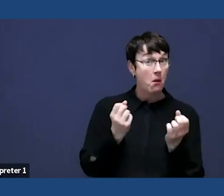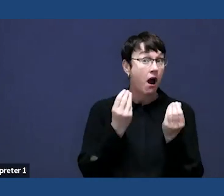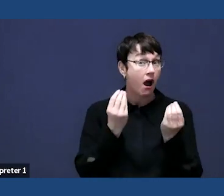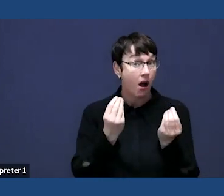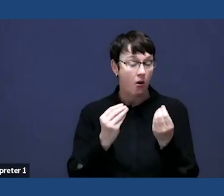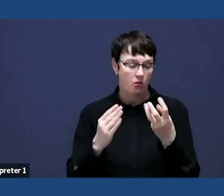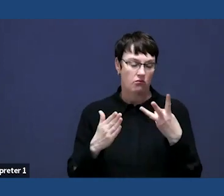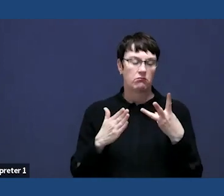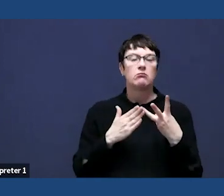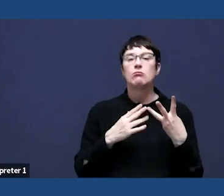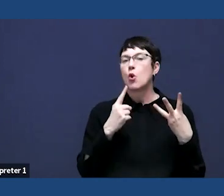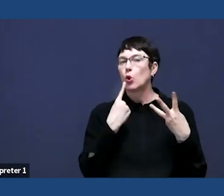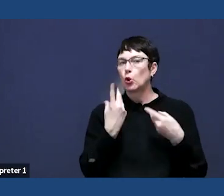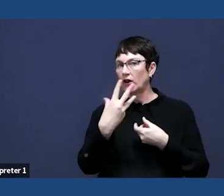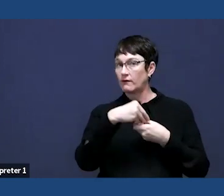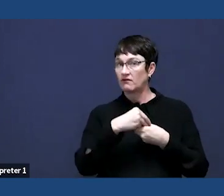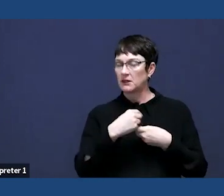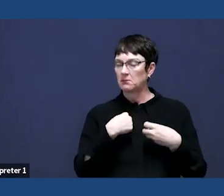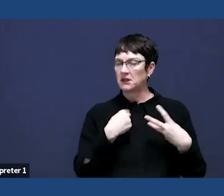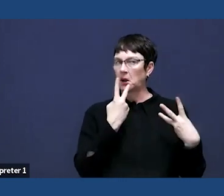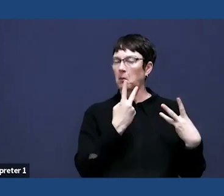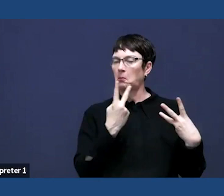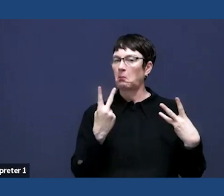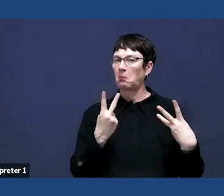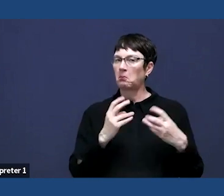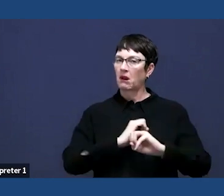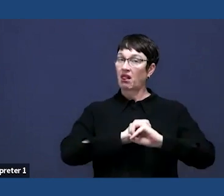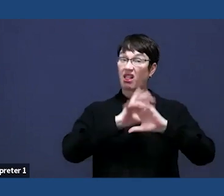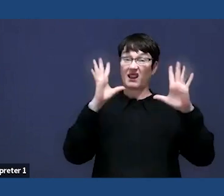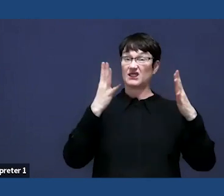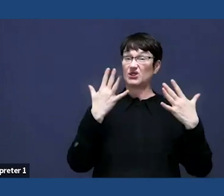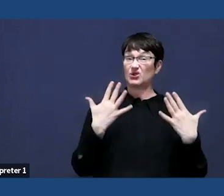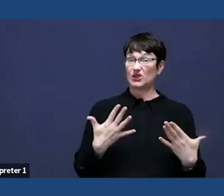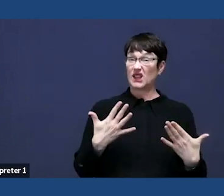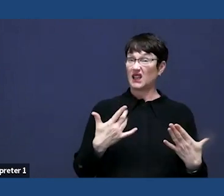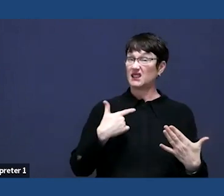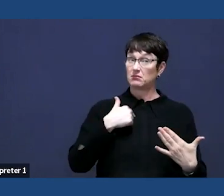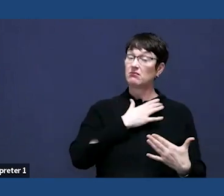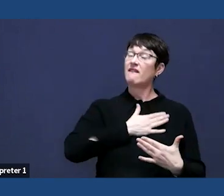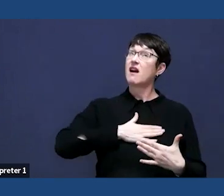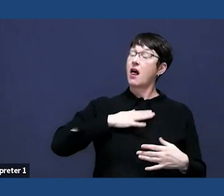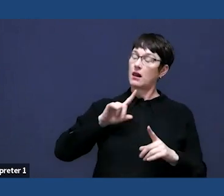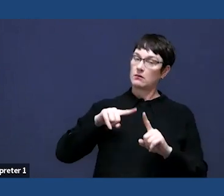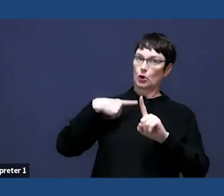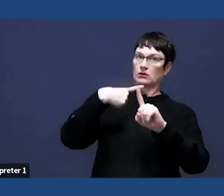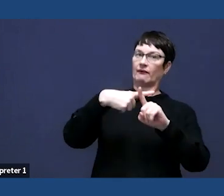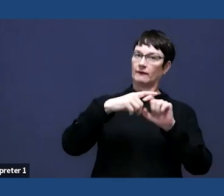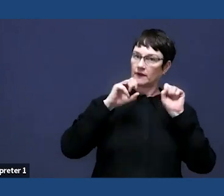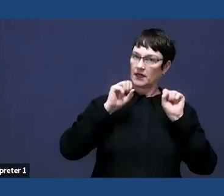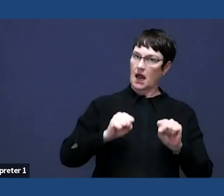I'm very optimistic about this whole discussion today. Thank you for your attention. Thank you, Axel.